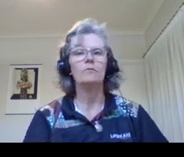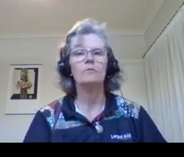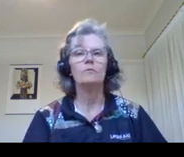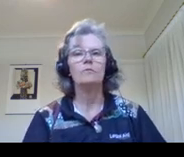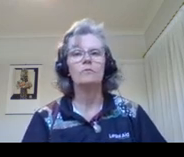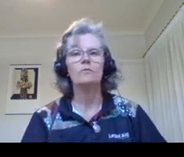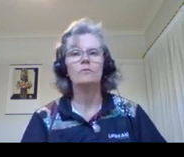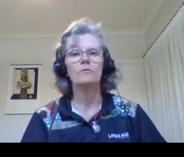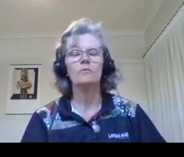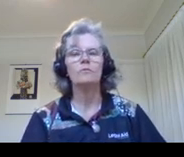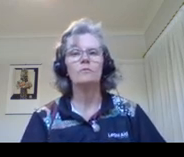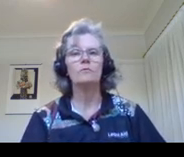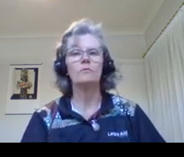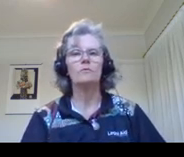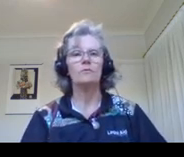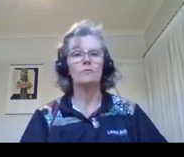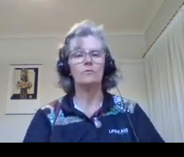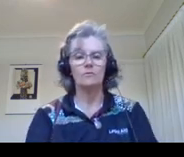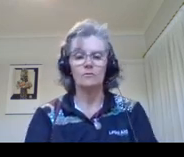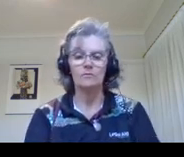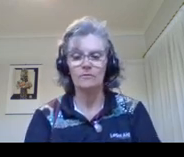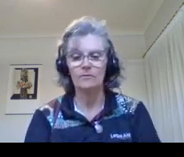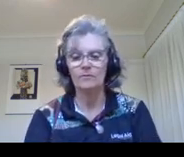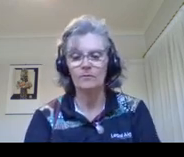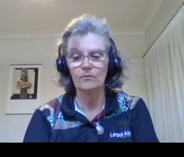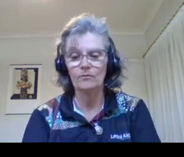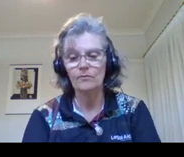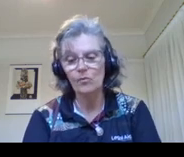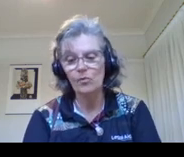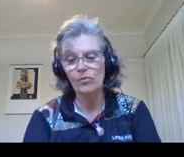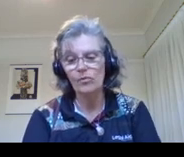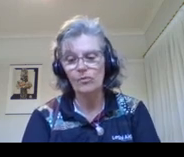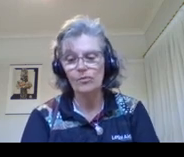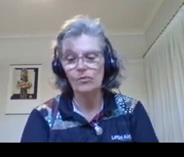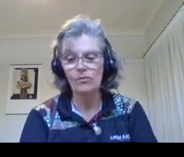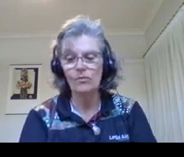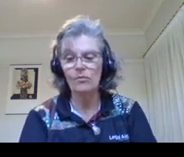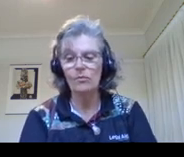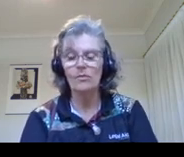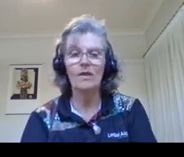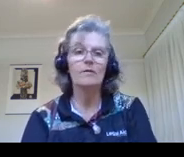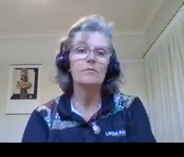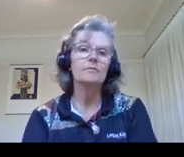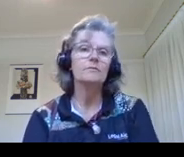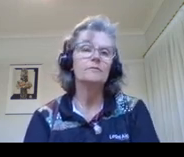practical help it’s called id care and if you've had your identity stolen you can contact them for